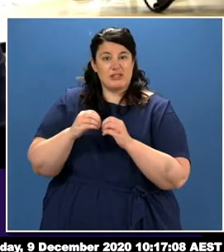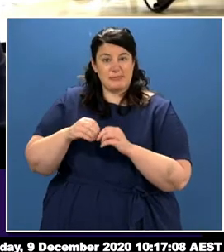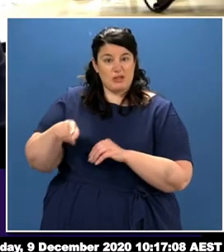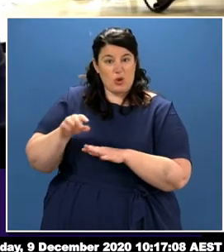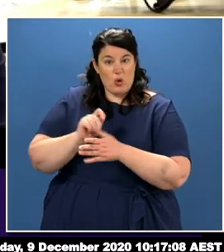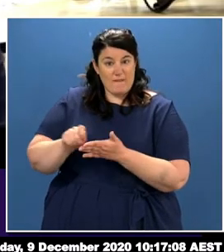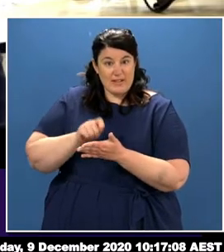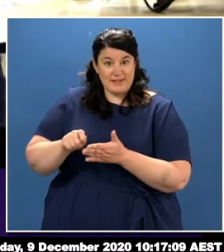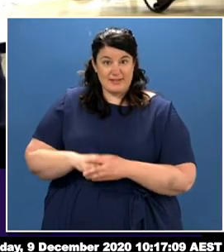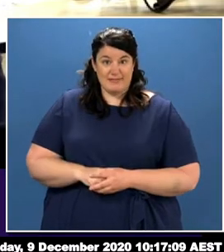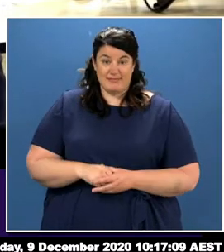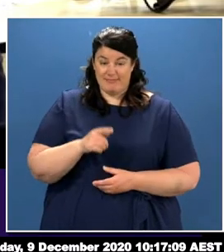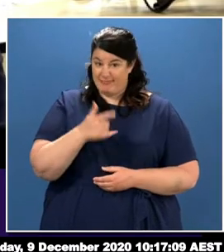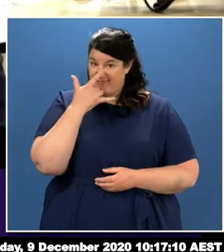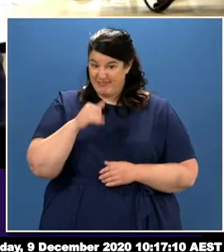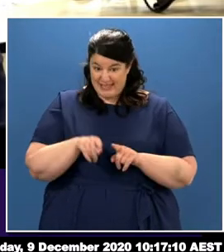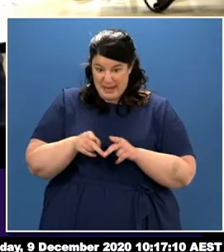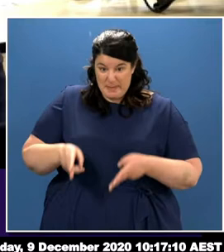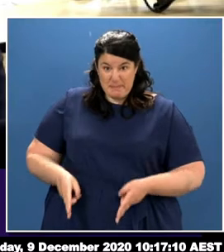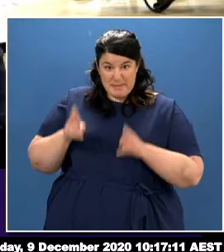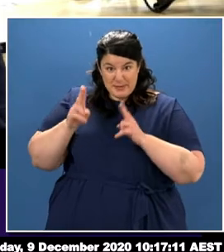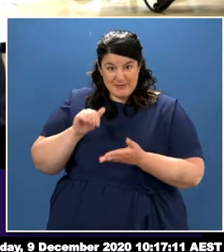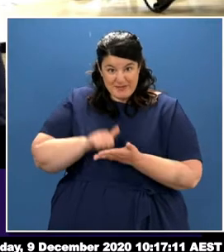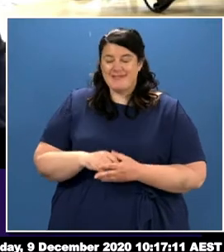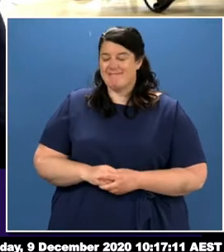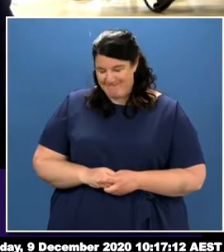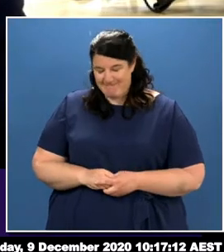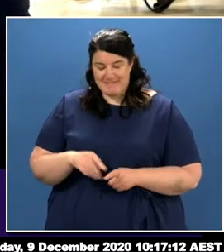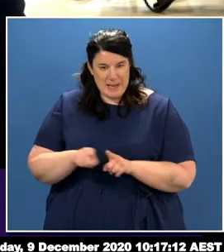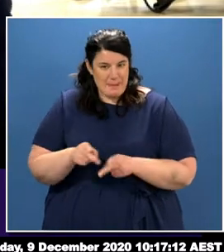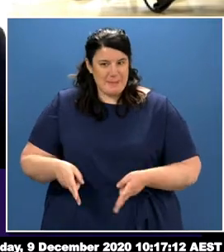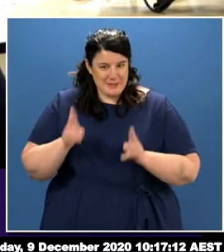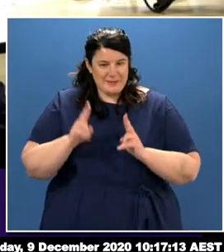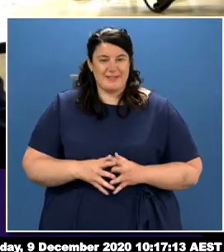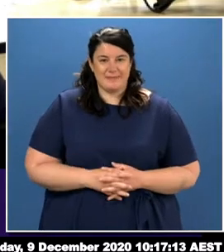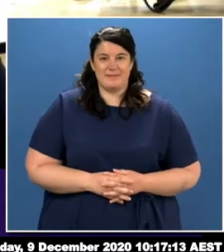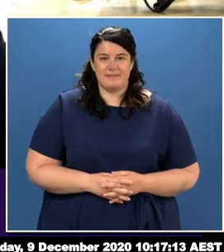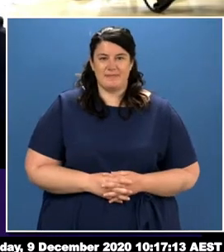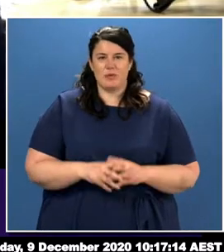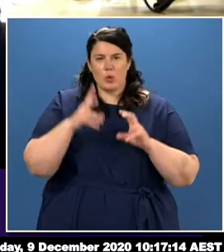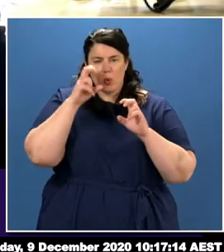You're actually in the same building as we are in today. Yes. It's commonly referred to as Mallesons, are you happy for me